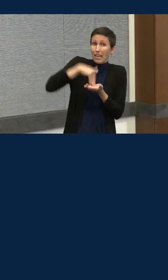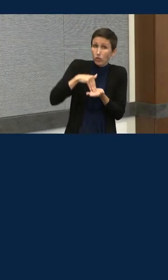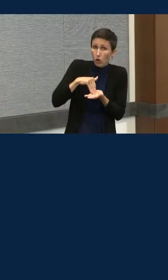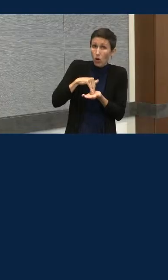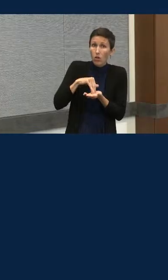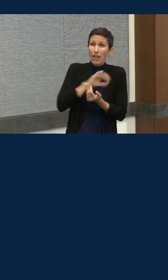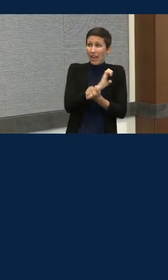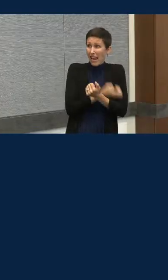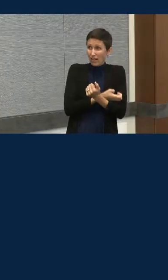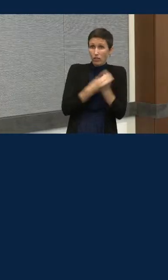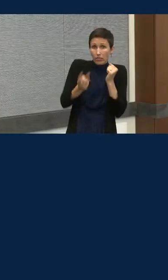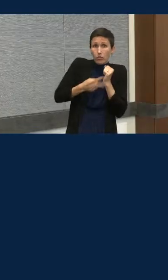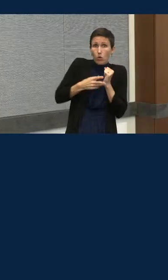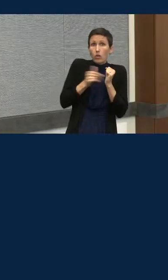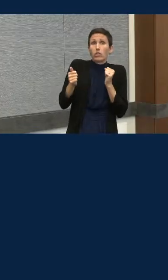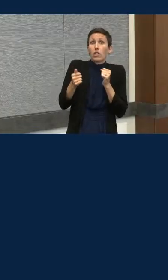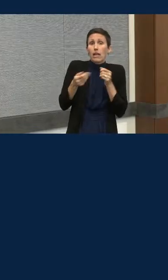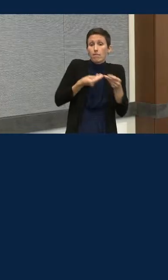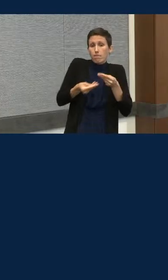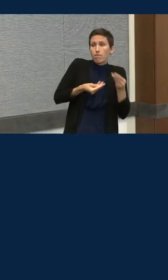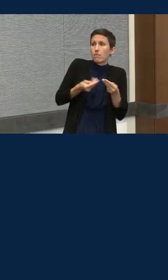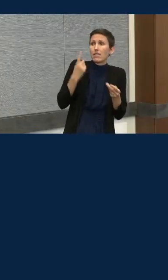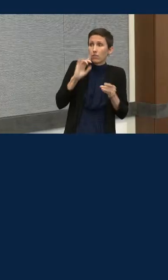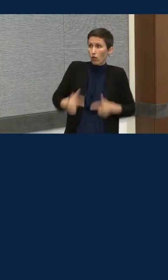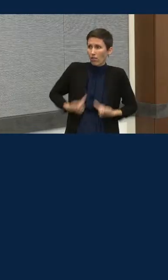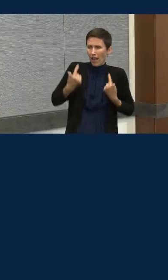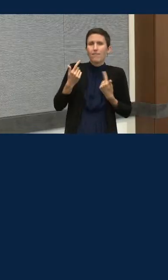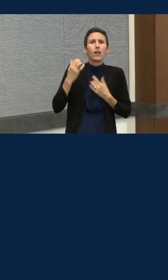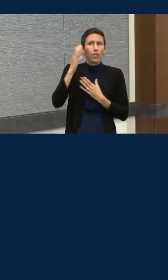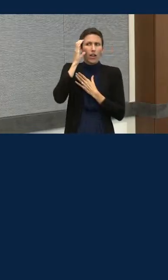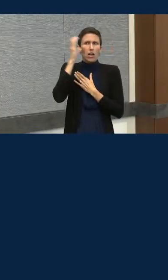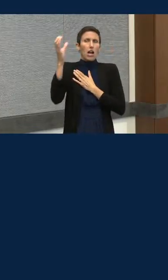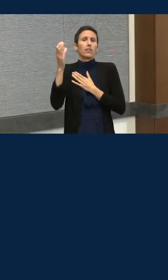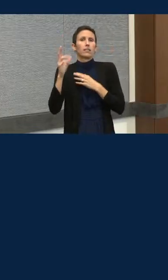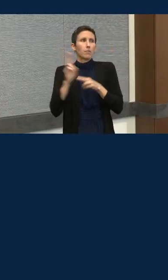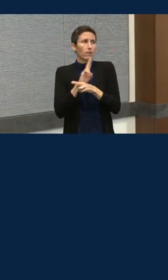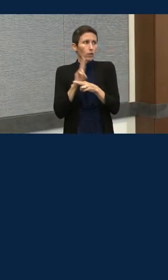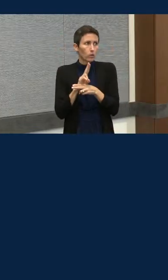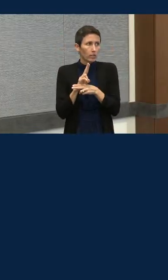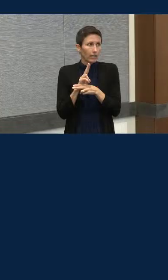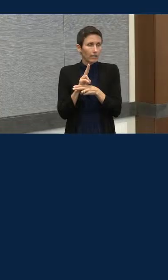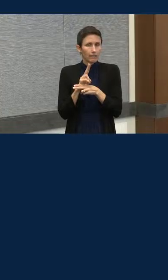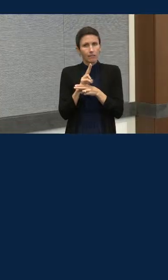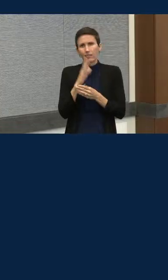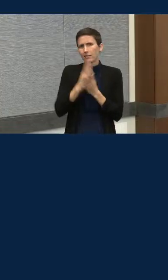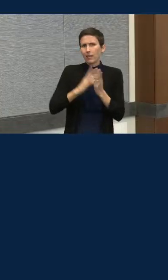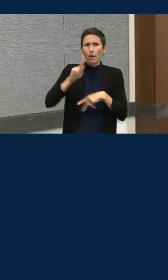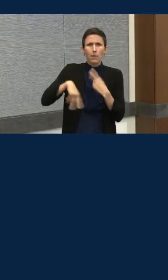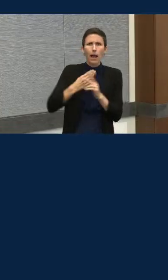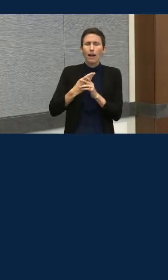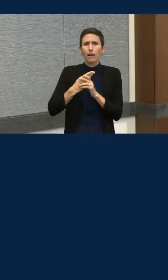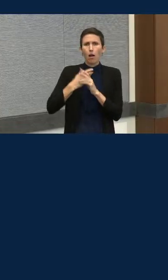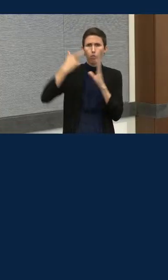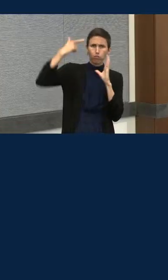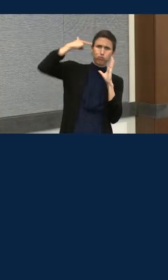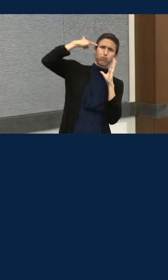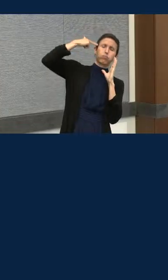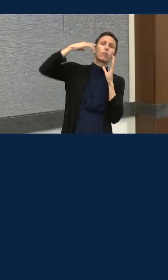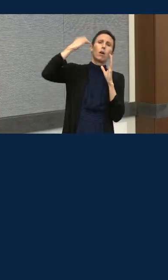is to life. The concept of using, you know, some kind of